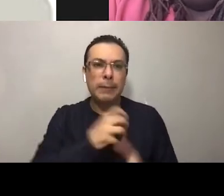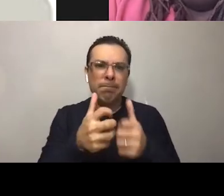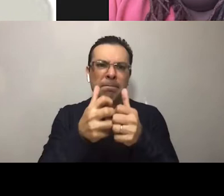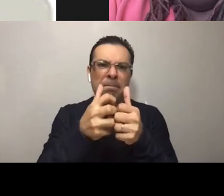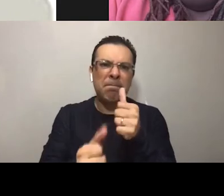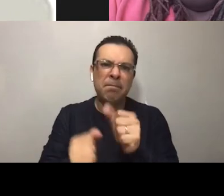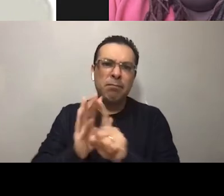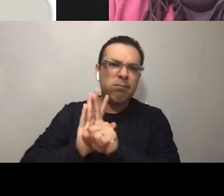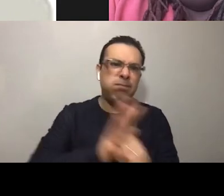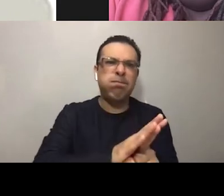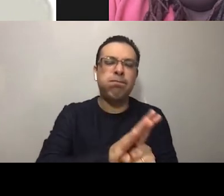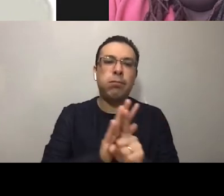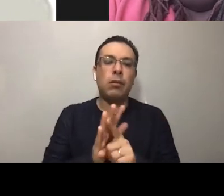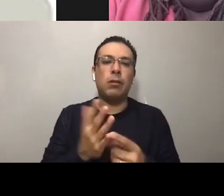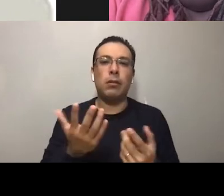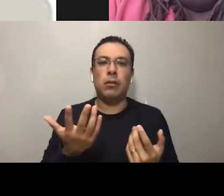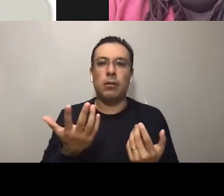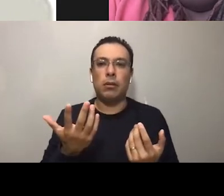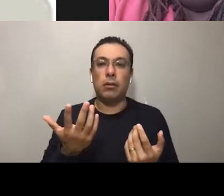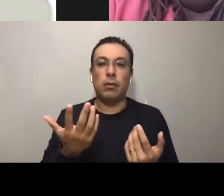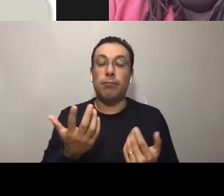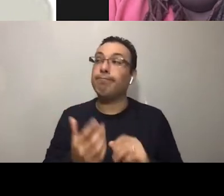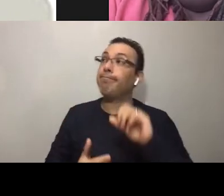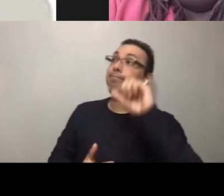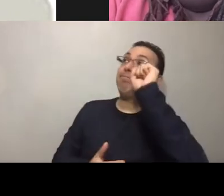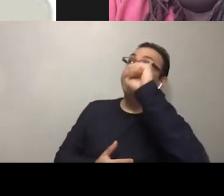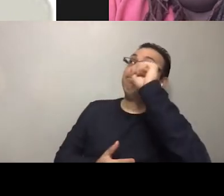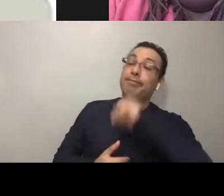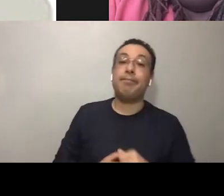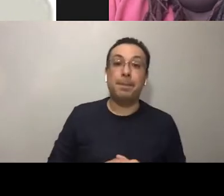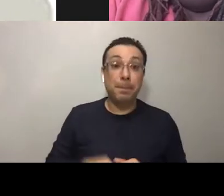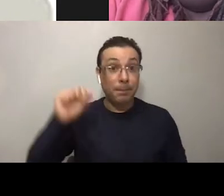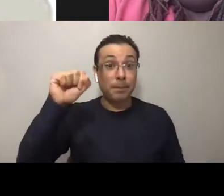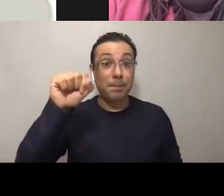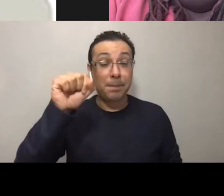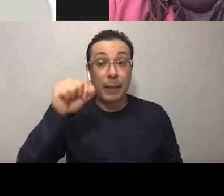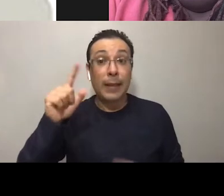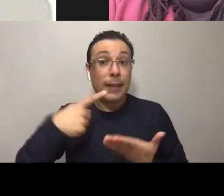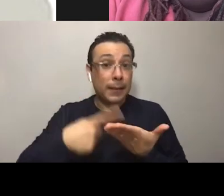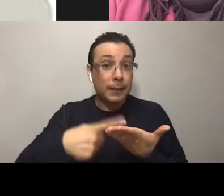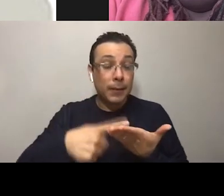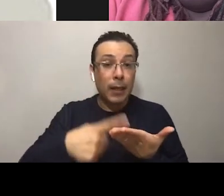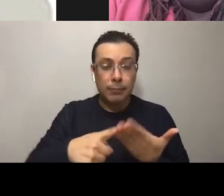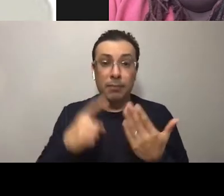At some point, we are going to have to deal with it as a problem and a by-product of widespread systemic racism.